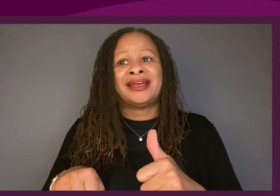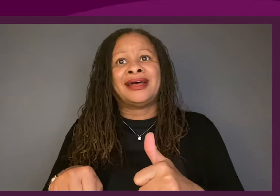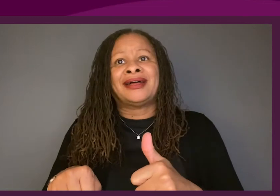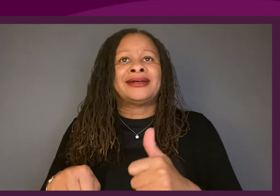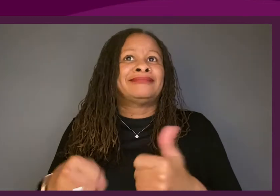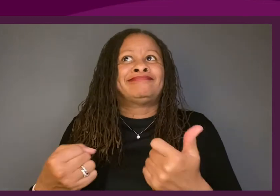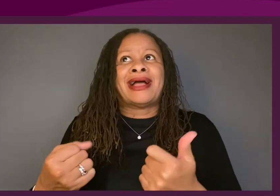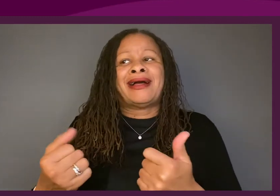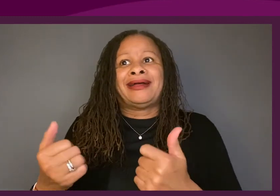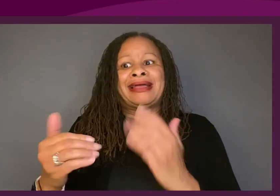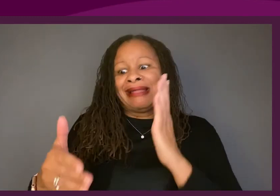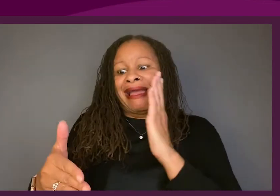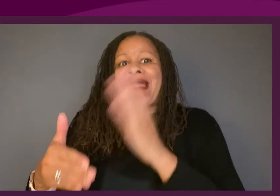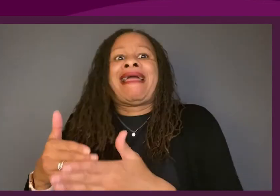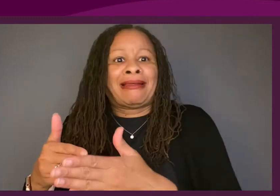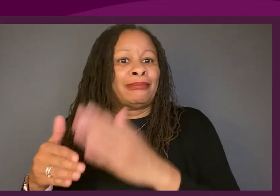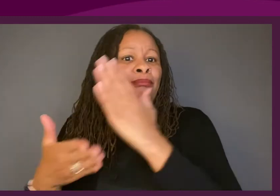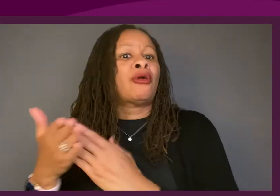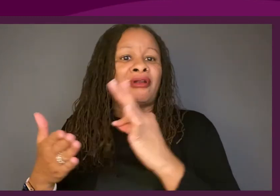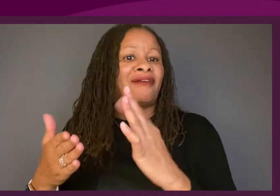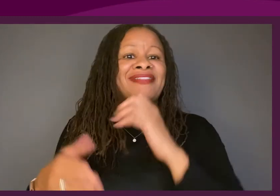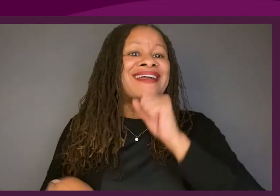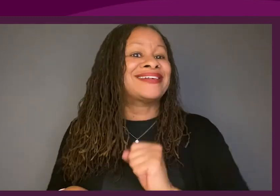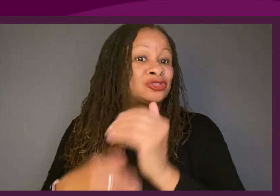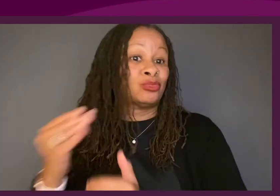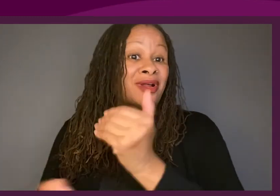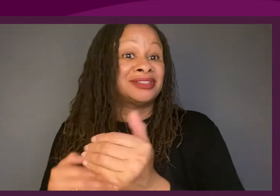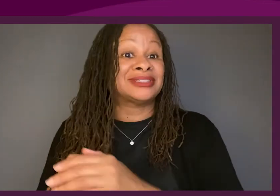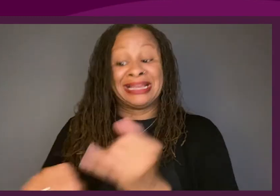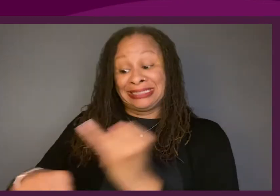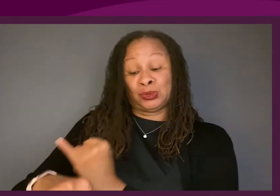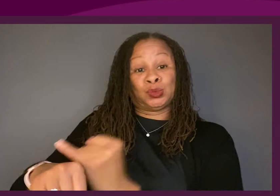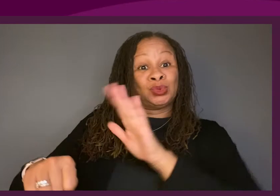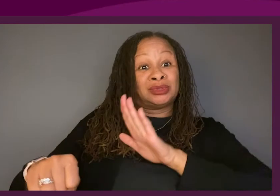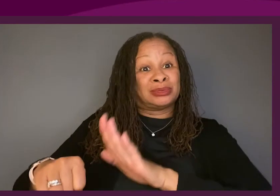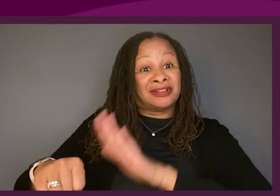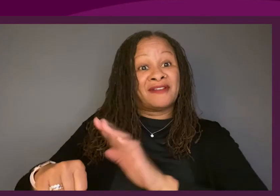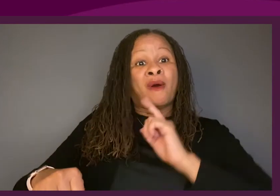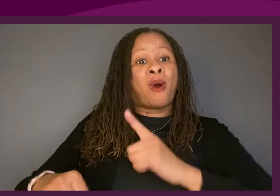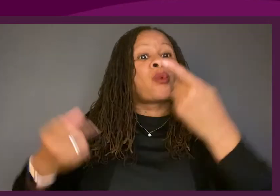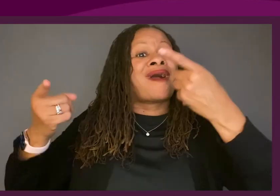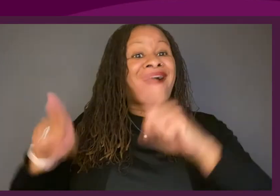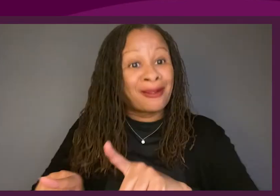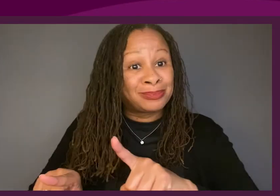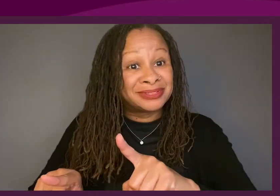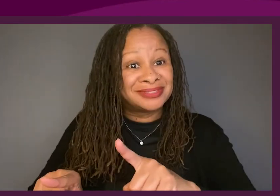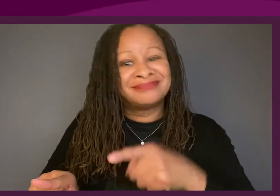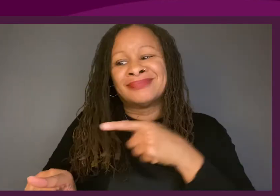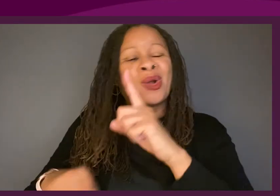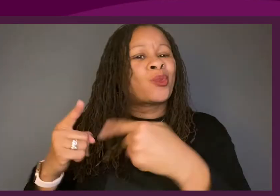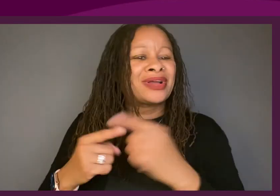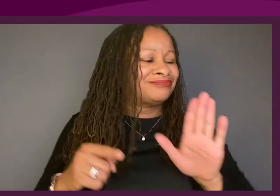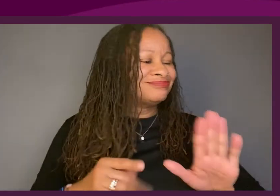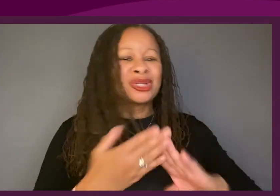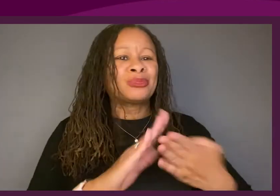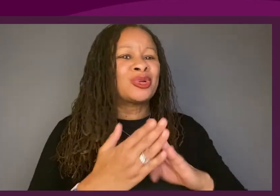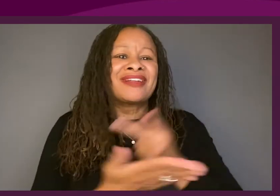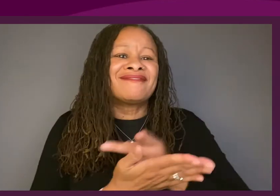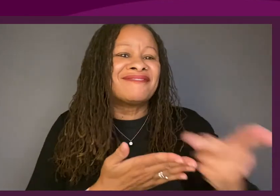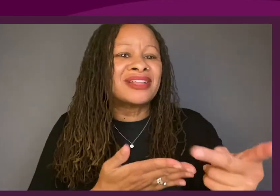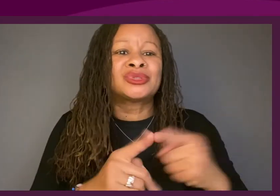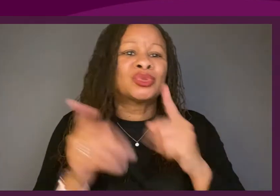Institutions are what happens when the community fails to adequately meet everybody's physical,